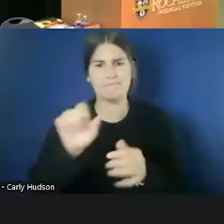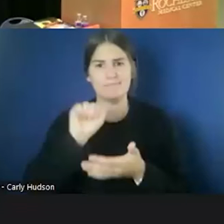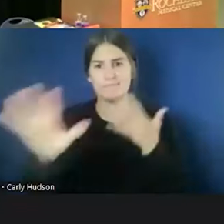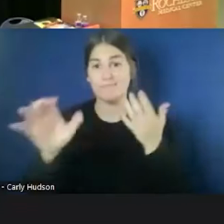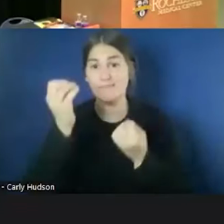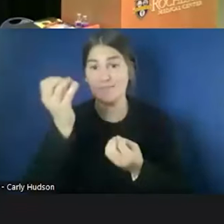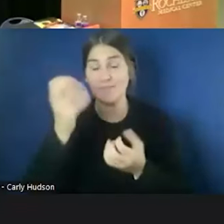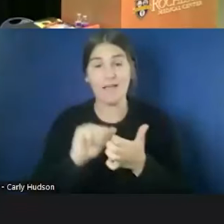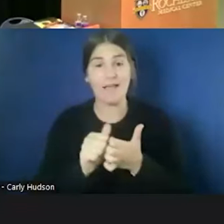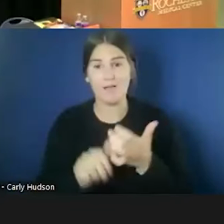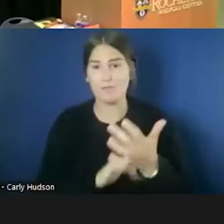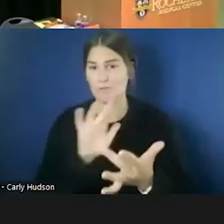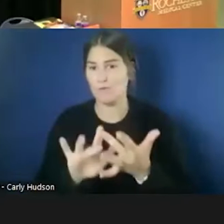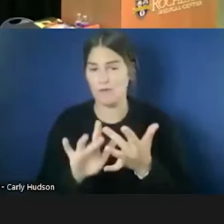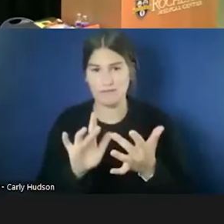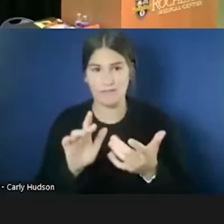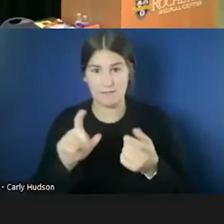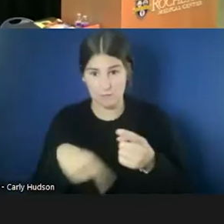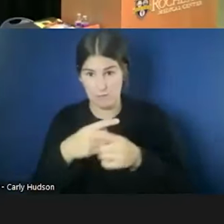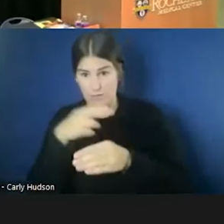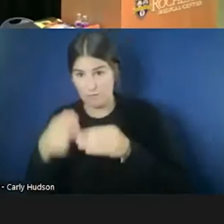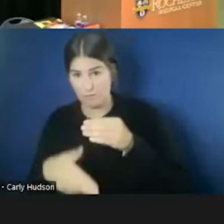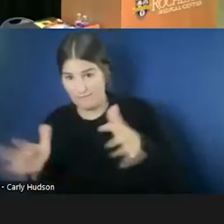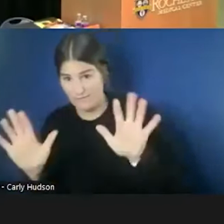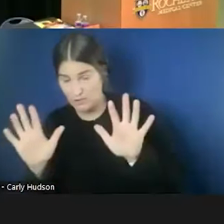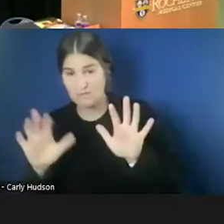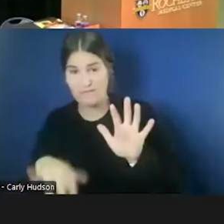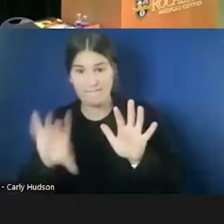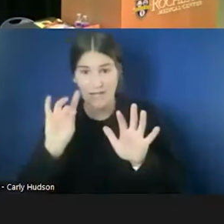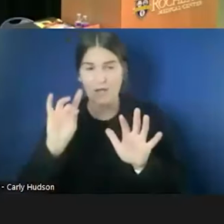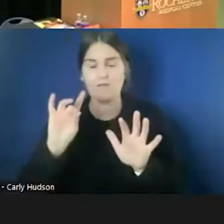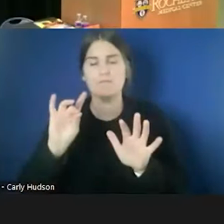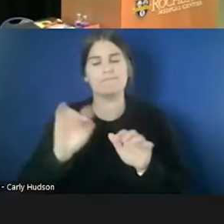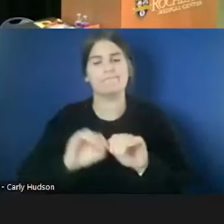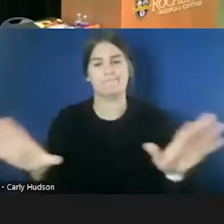how to contact them once these results um were found and as all you remember the very beginning